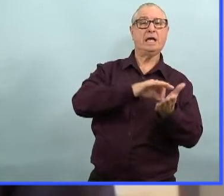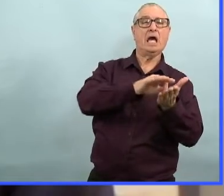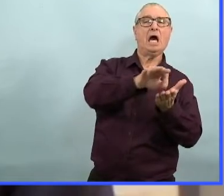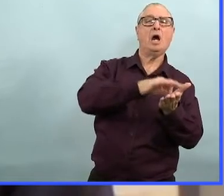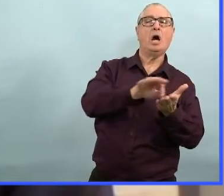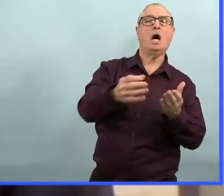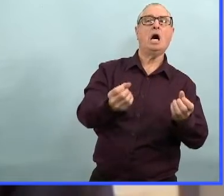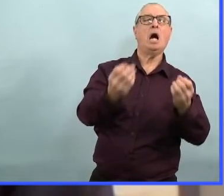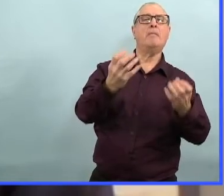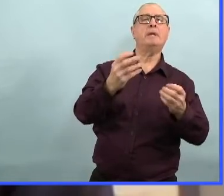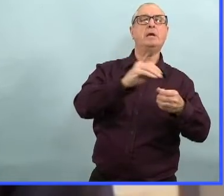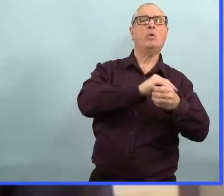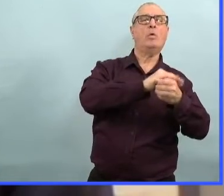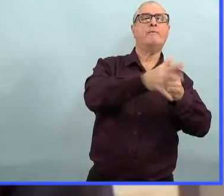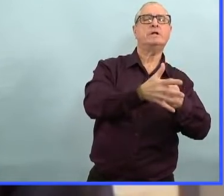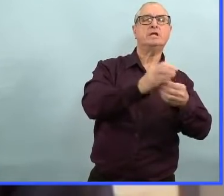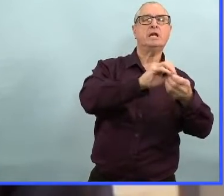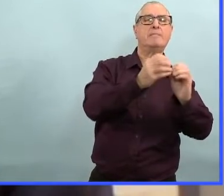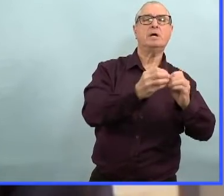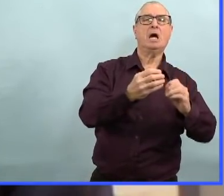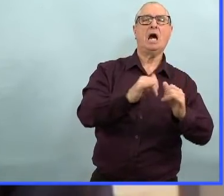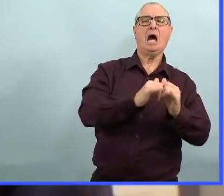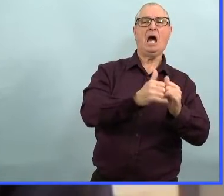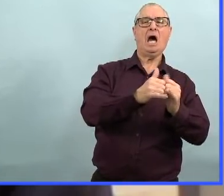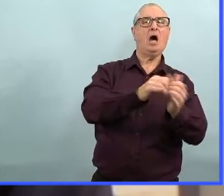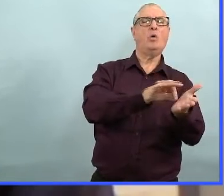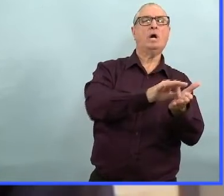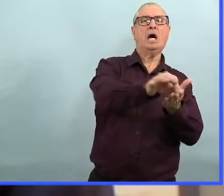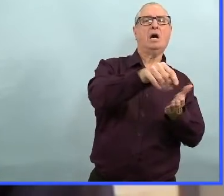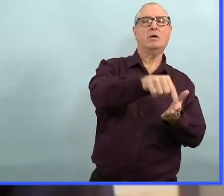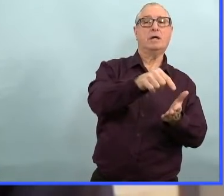reported various uh hospital admissions is is sometimes challenging